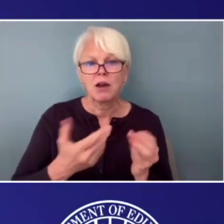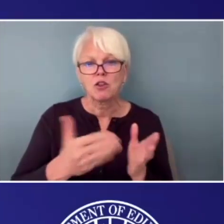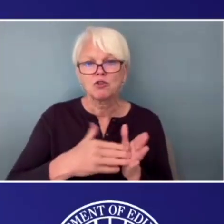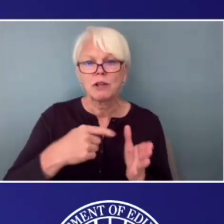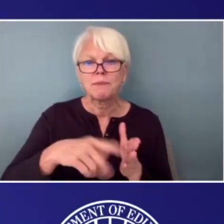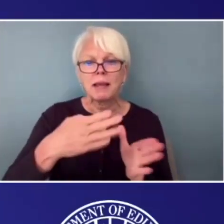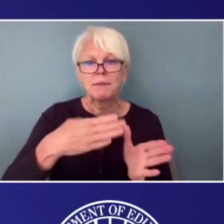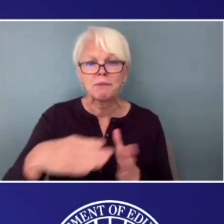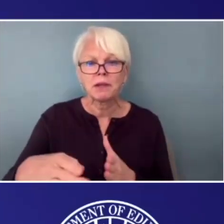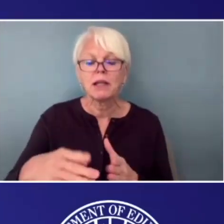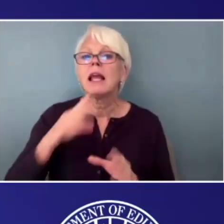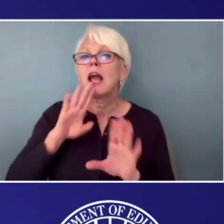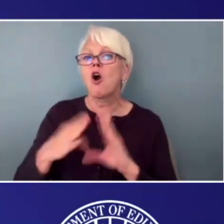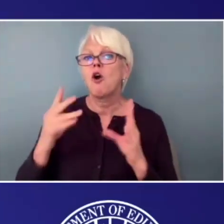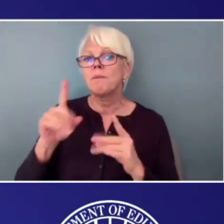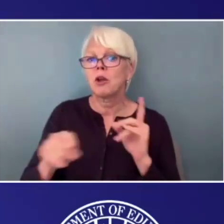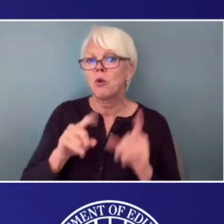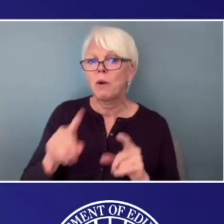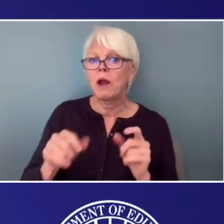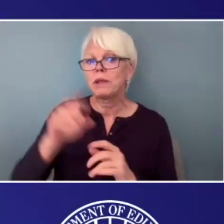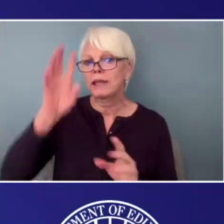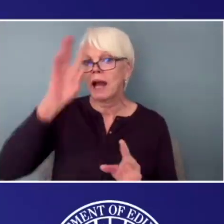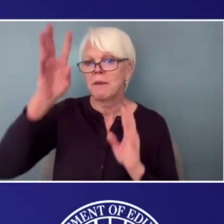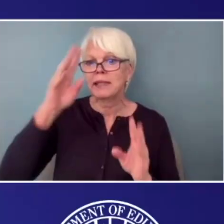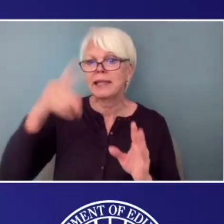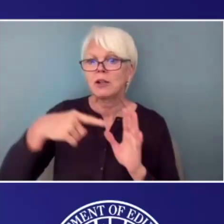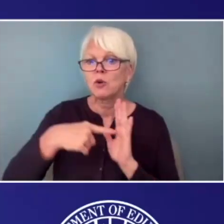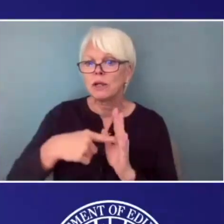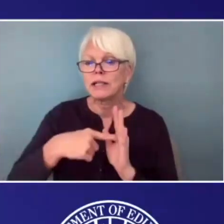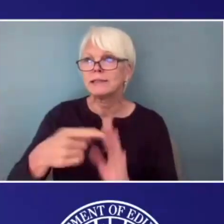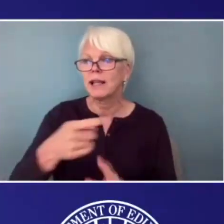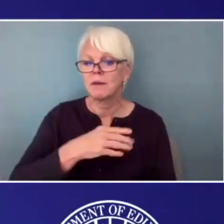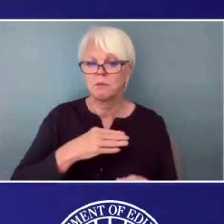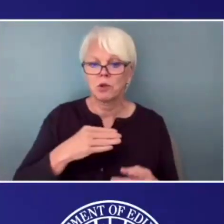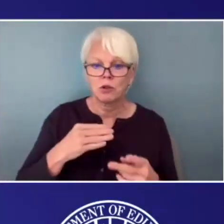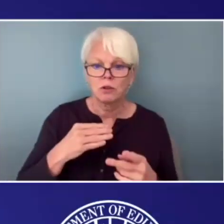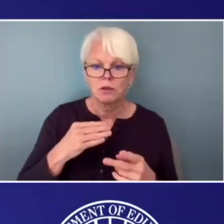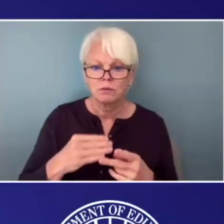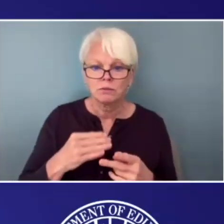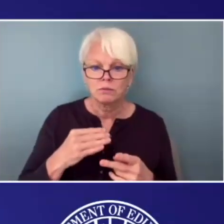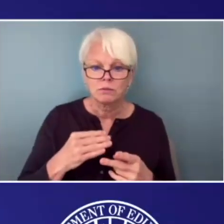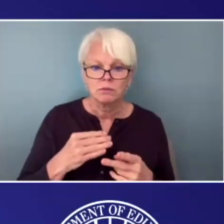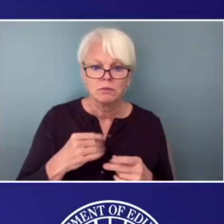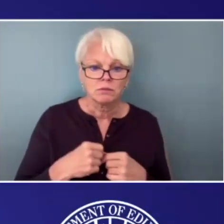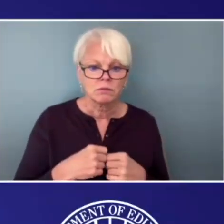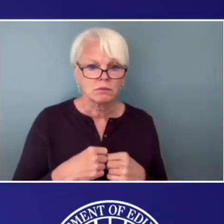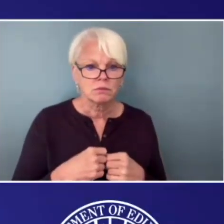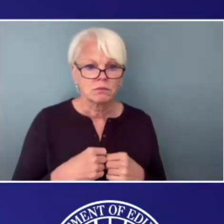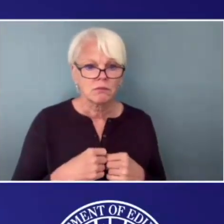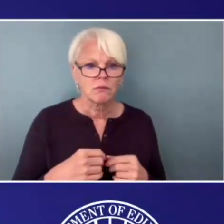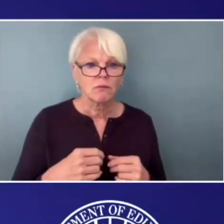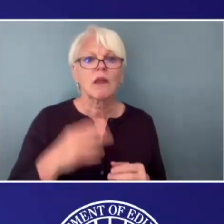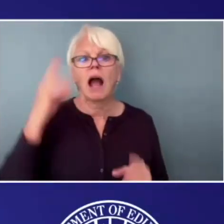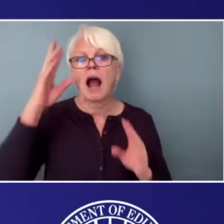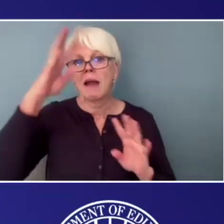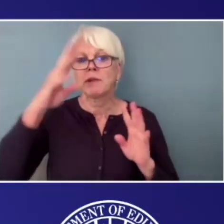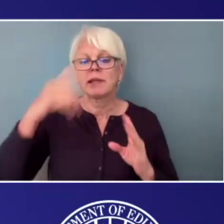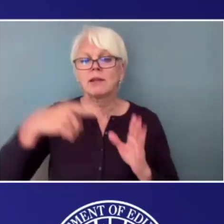It's open questions with hypothetical examples. RISE committee work with hypothetical examples of how borrowers may encounter these issues.